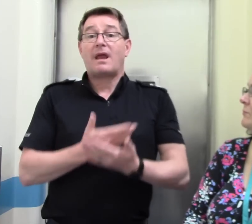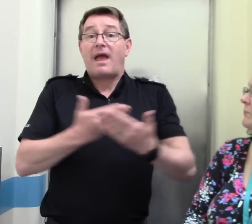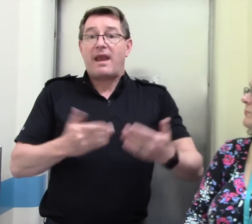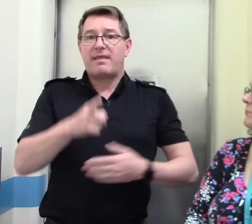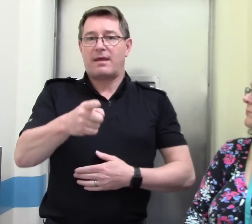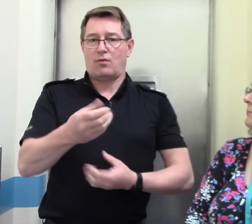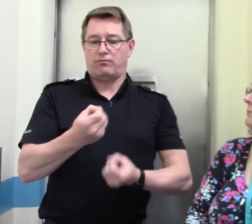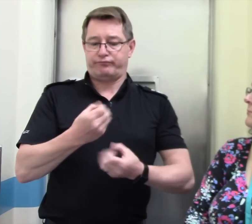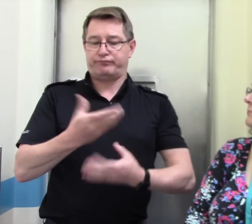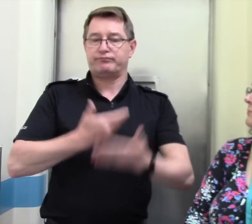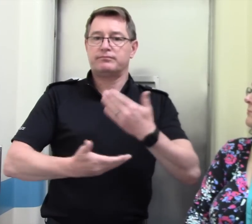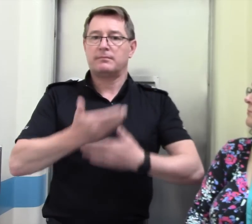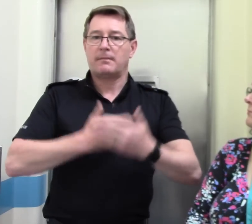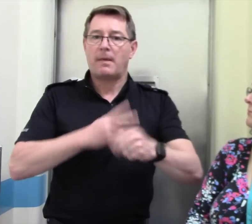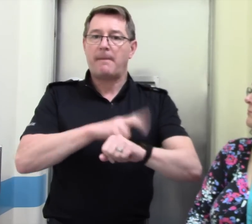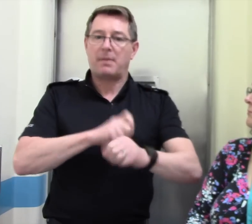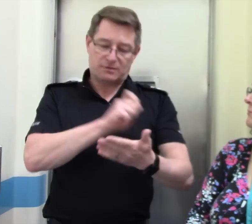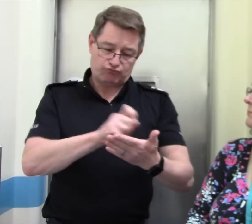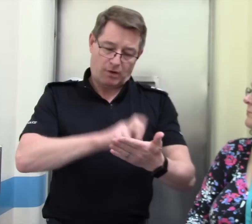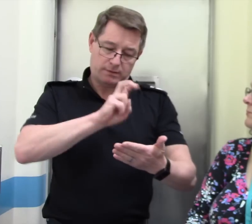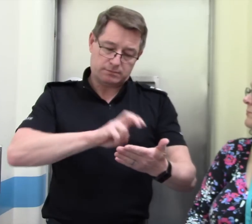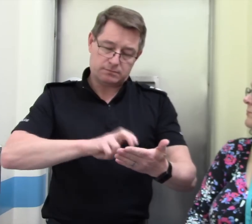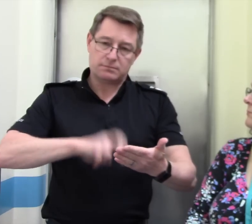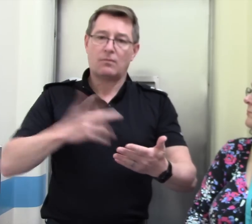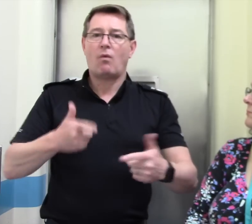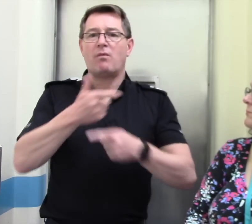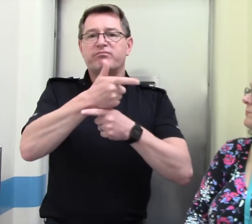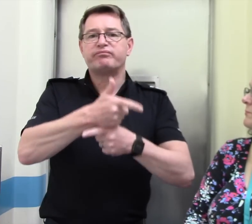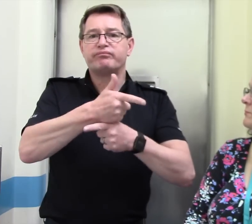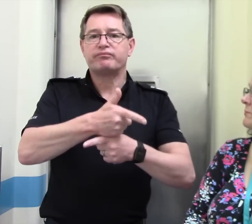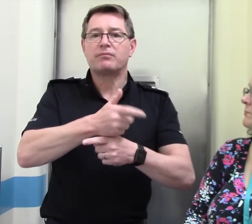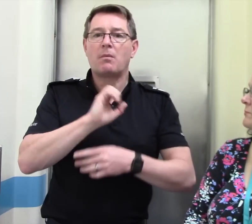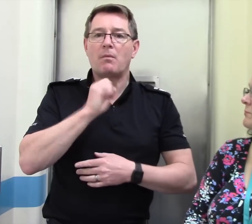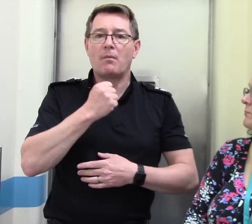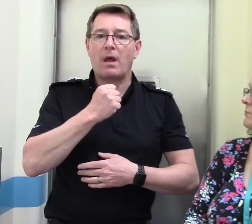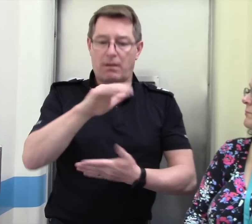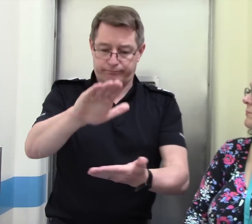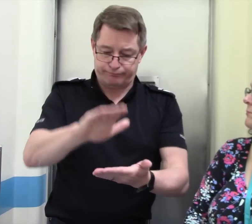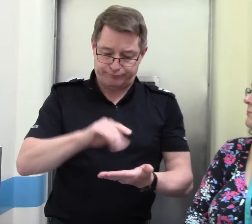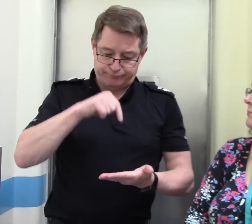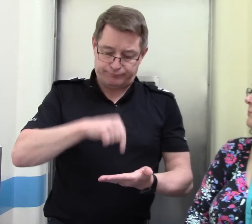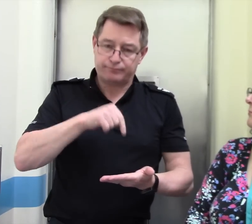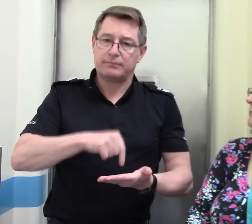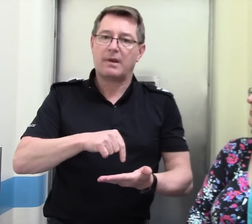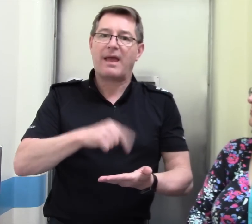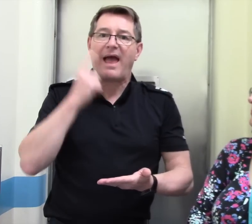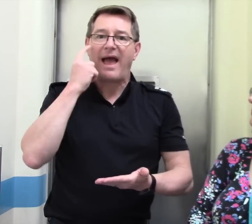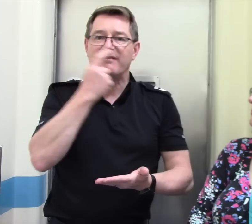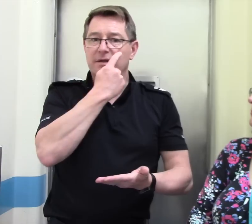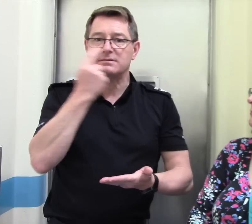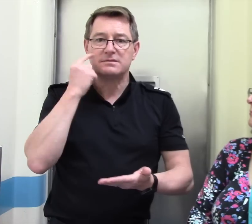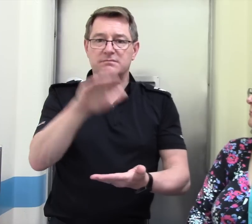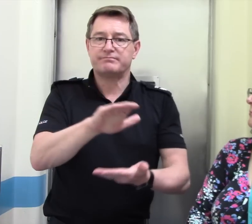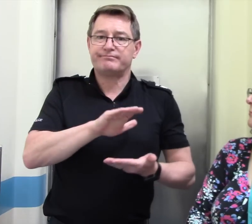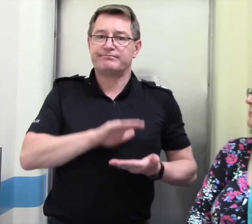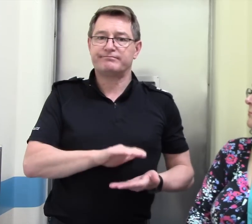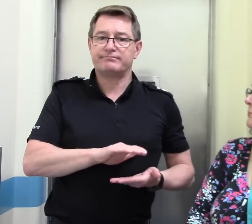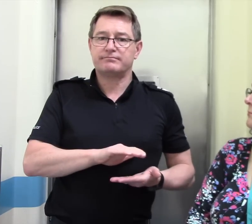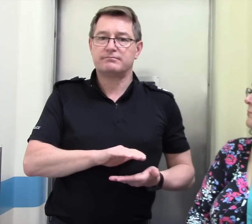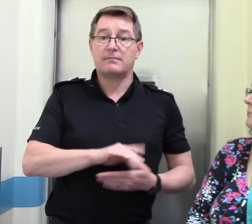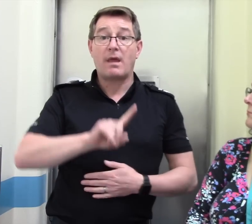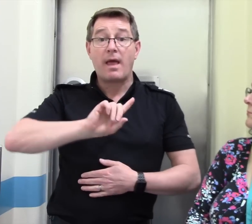Anything you say, police will write or video record as evidence.